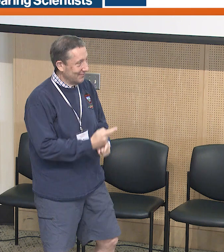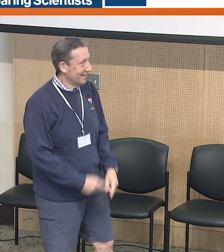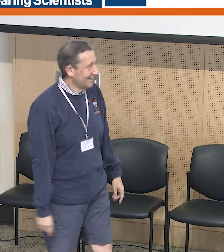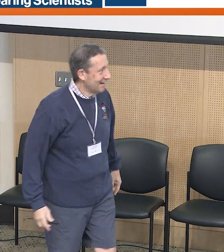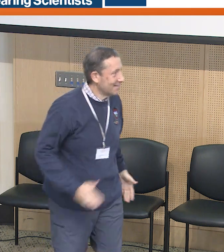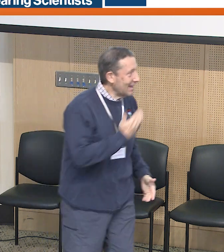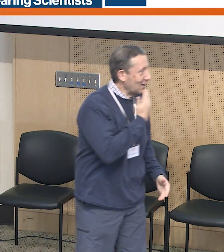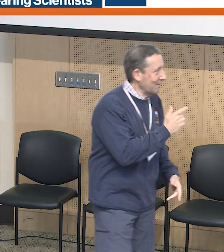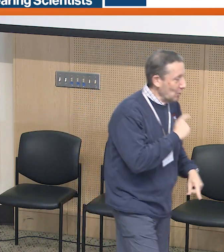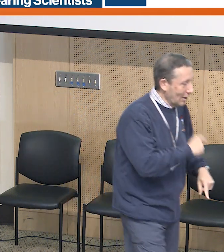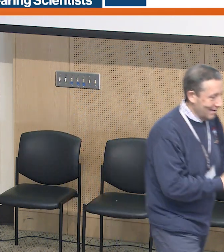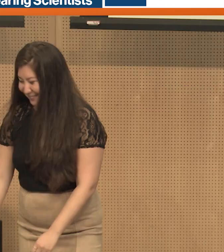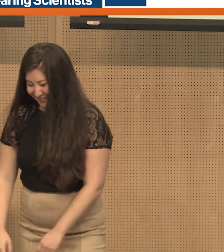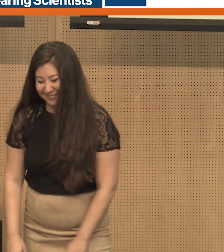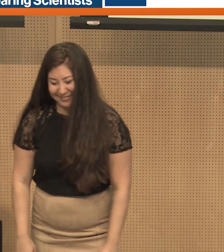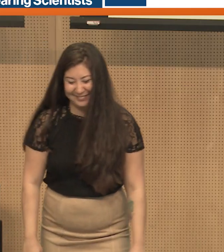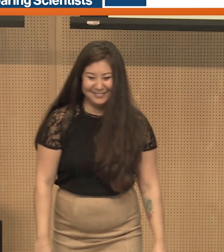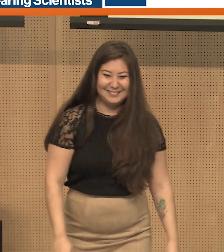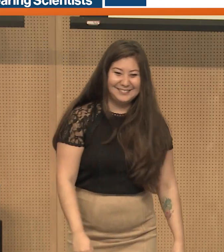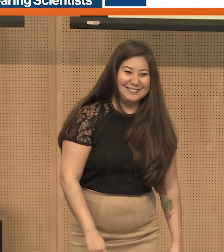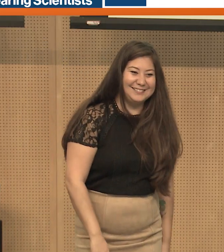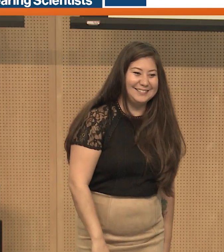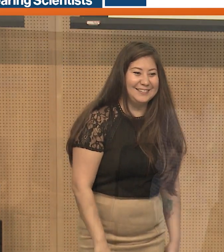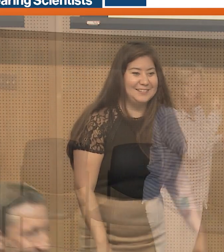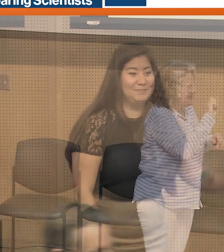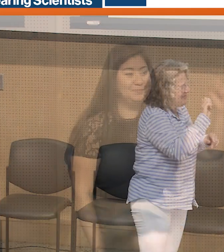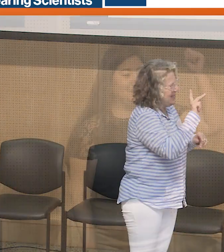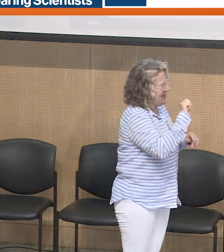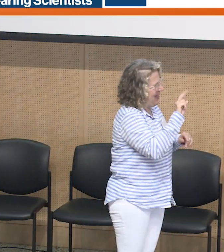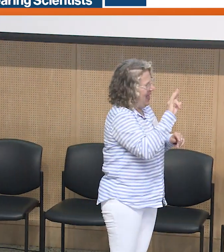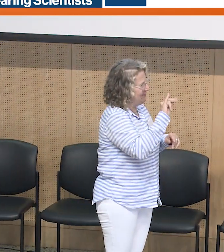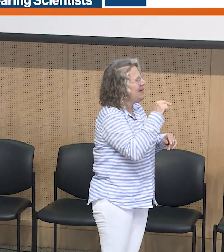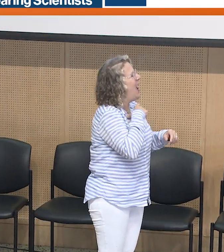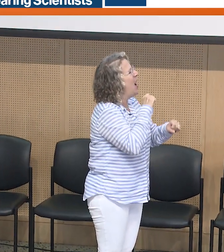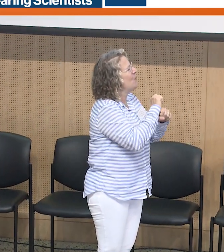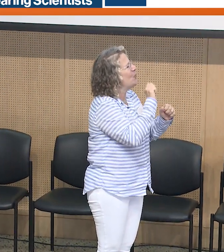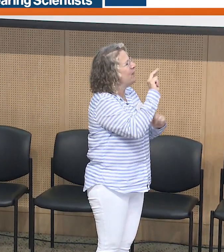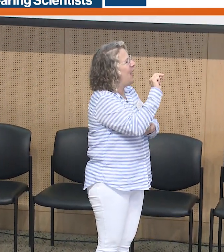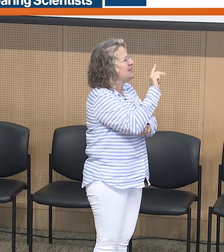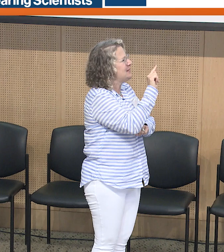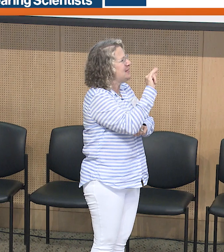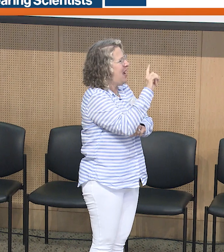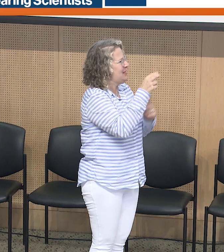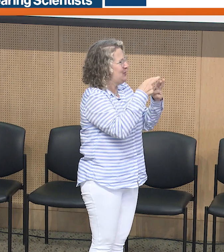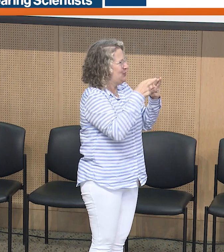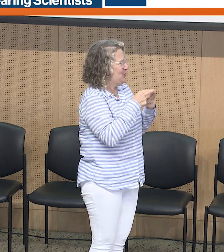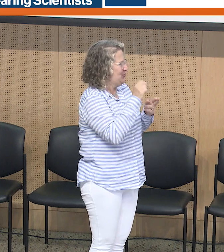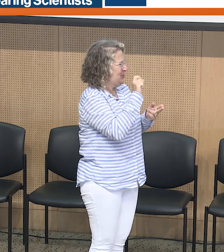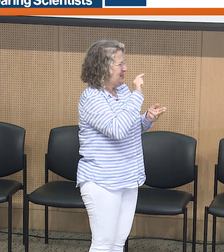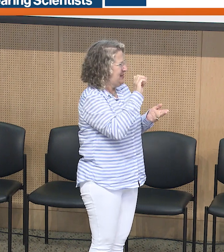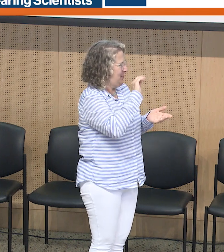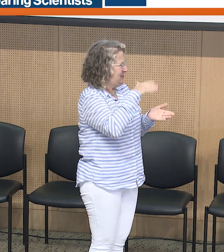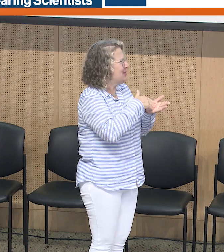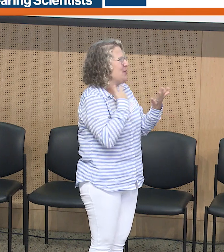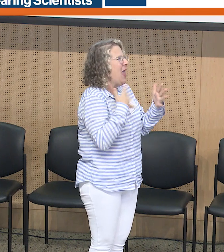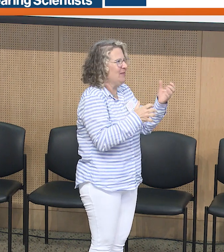That's right. Thank you for your time. Hello. I'm Denise Kavin and I work here at NTID in our regional center